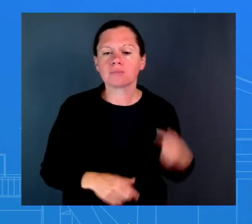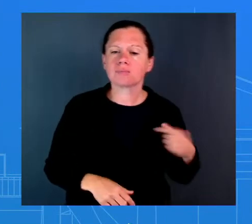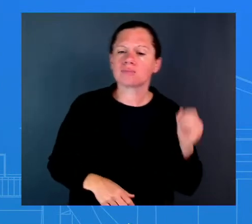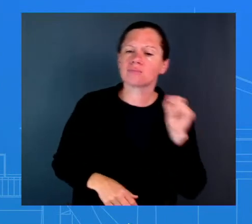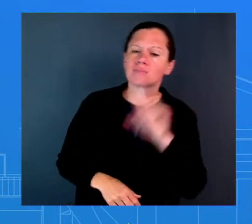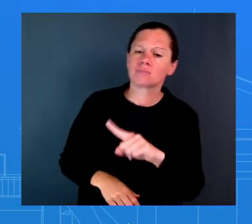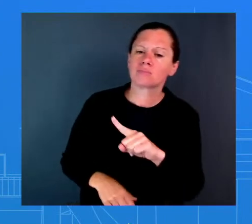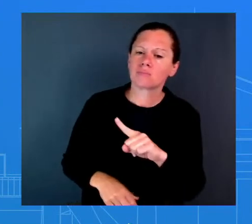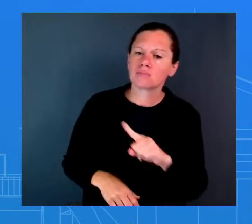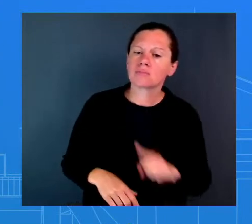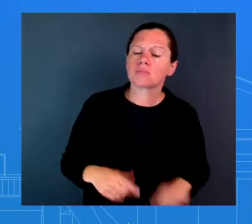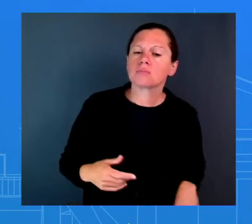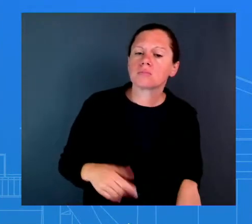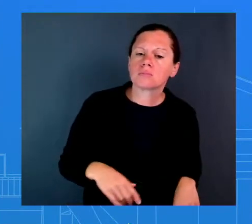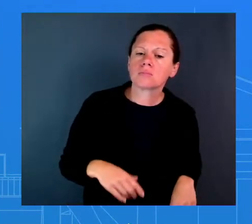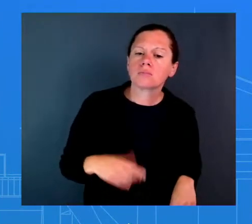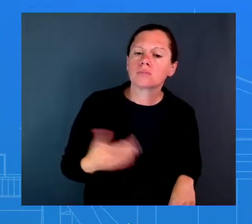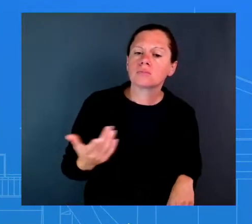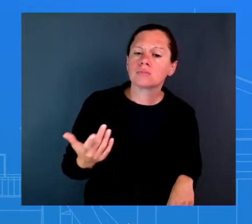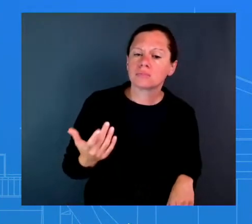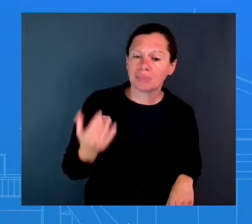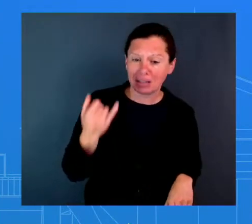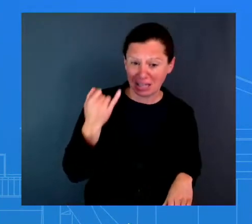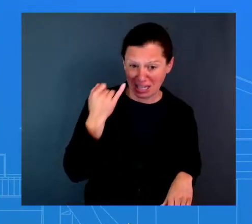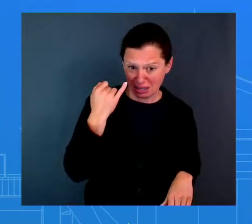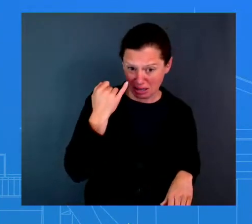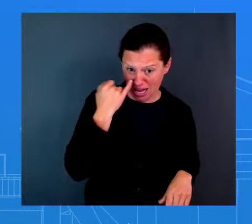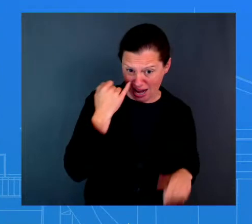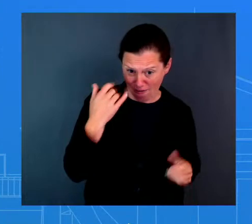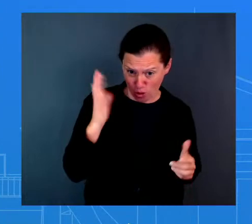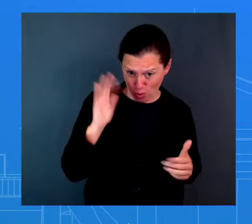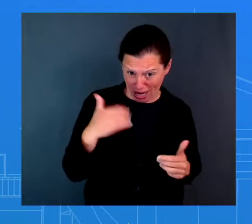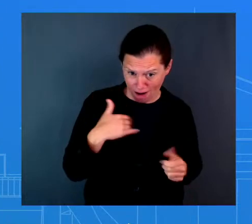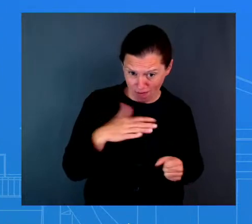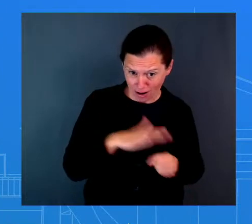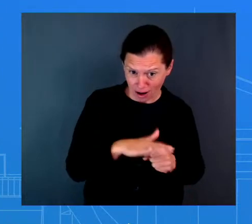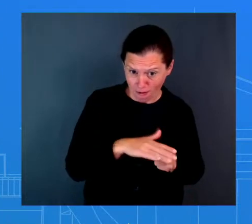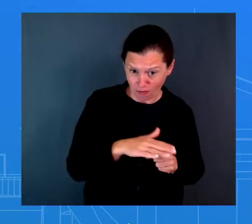and his answer was, "I think nobody knows, really." What is the U.S.'s assessment